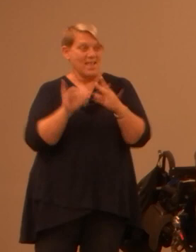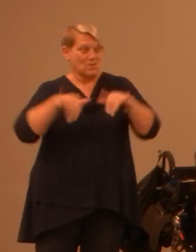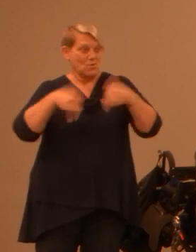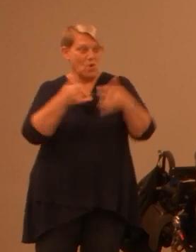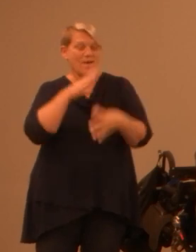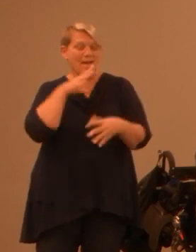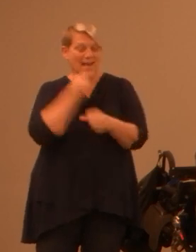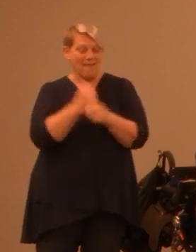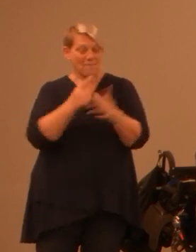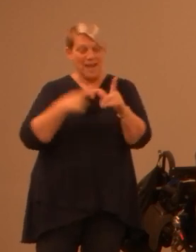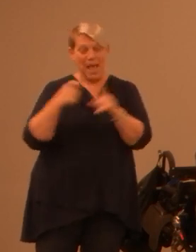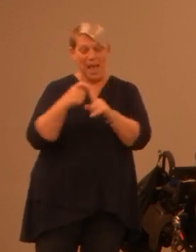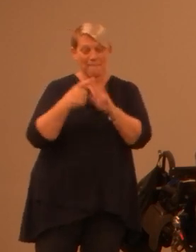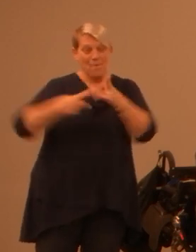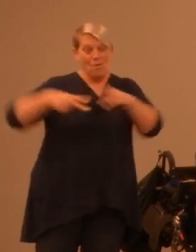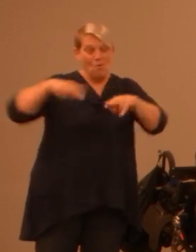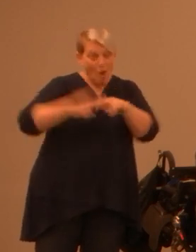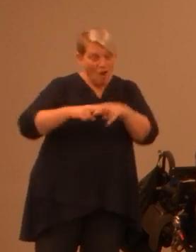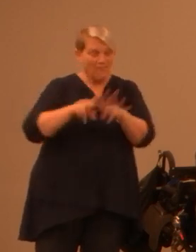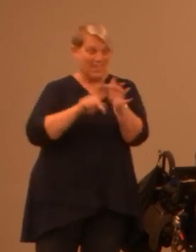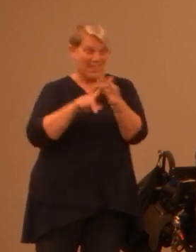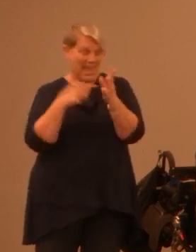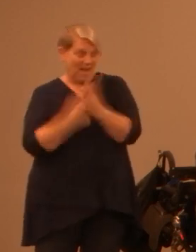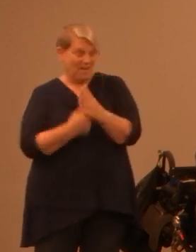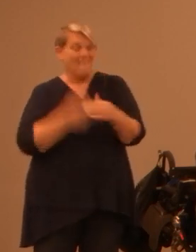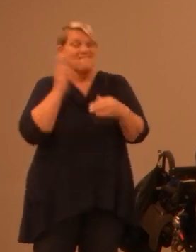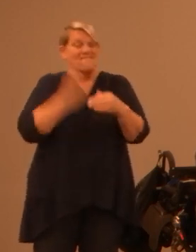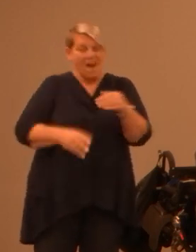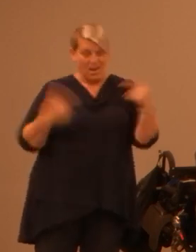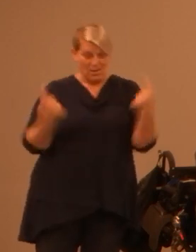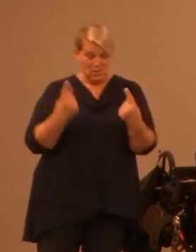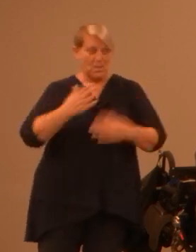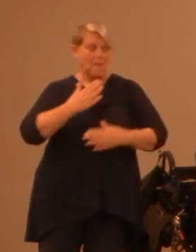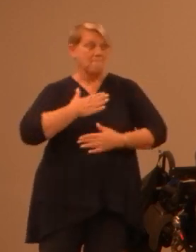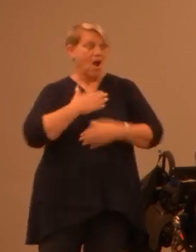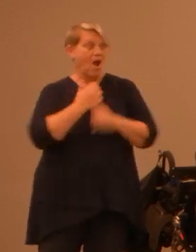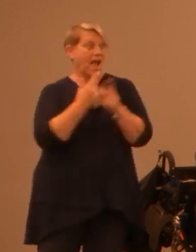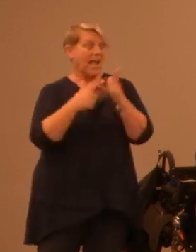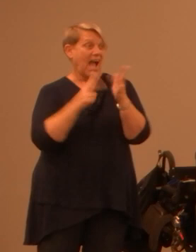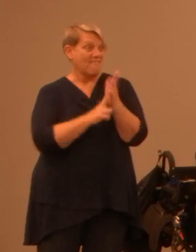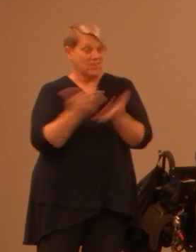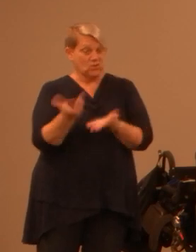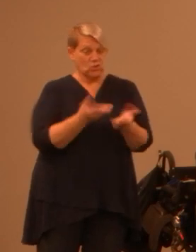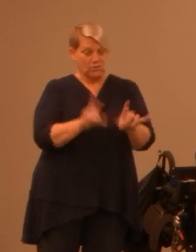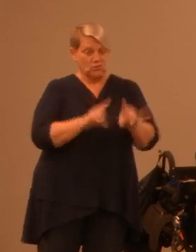App of the Year, and the finalists are: myGov - Services Australia and